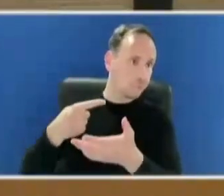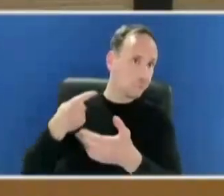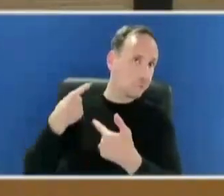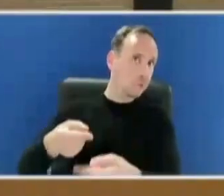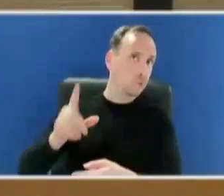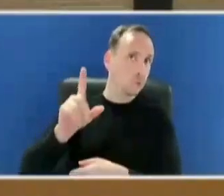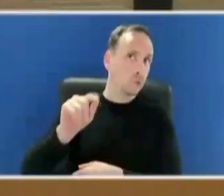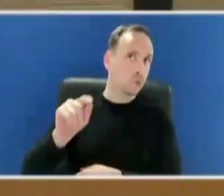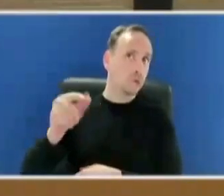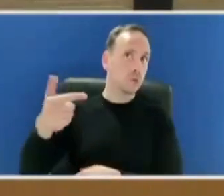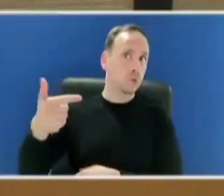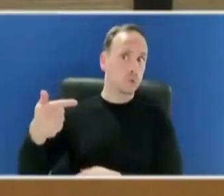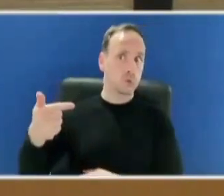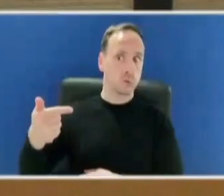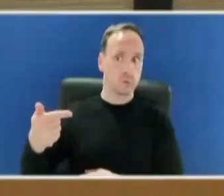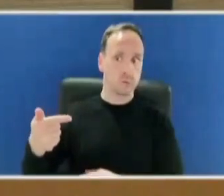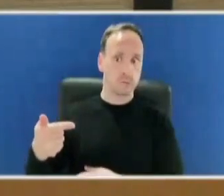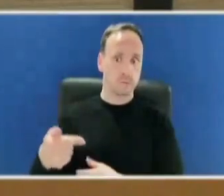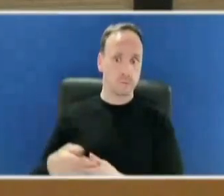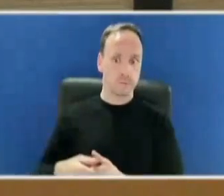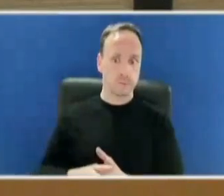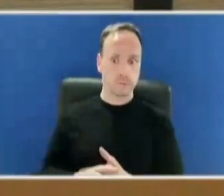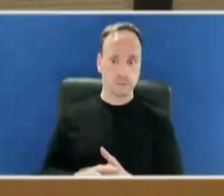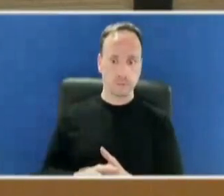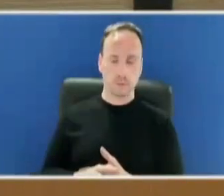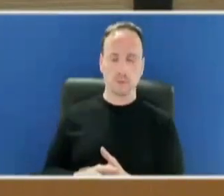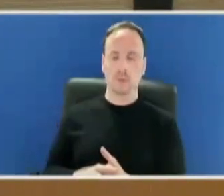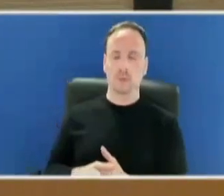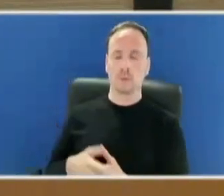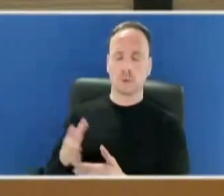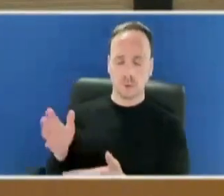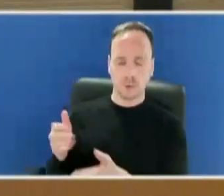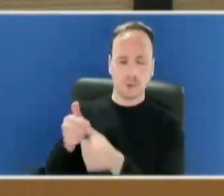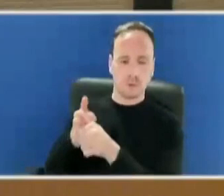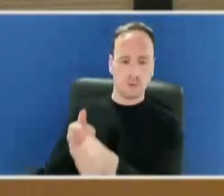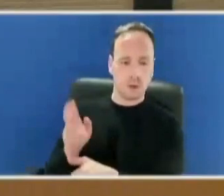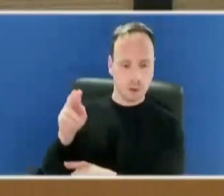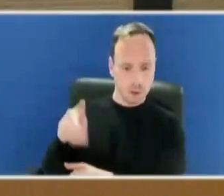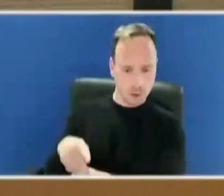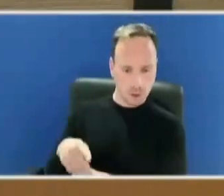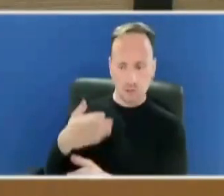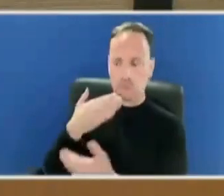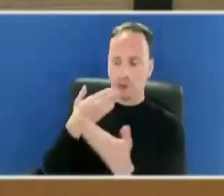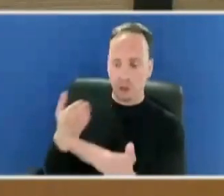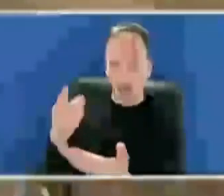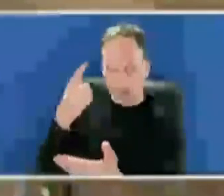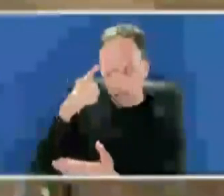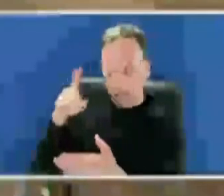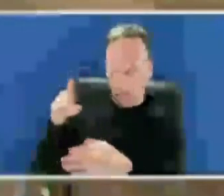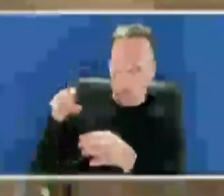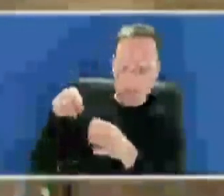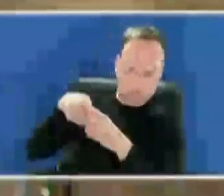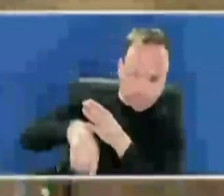So the, I just want to follow up on that. So thank you for that very detailed response. Based on this plan,